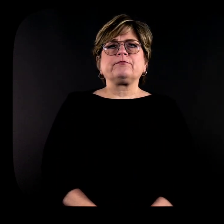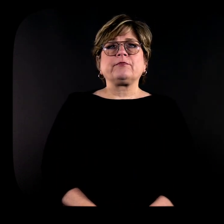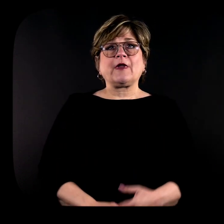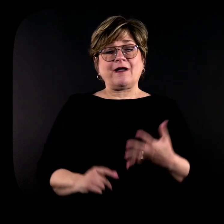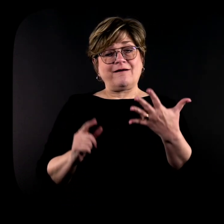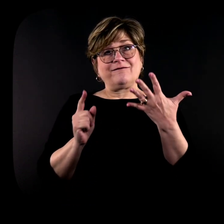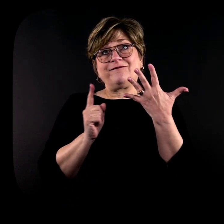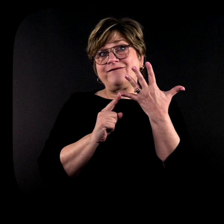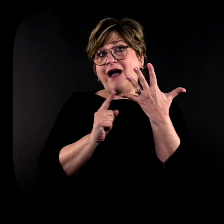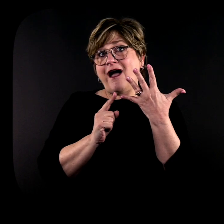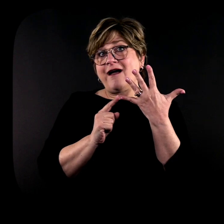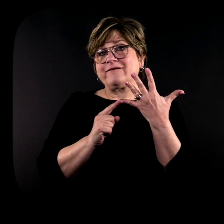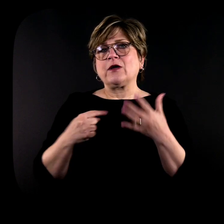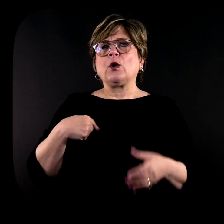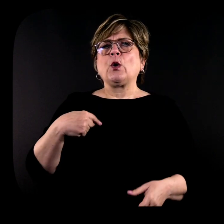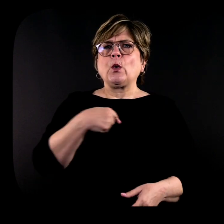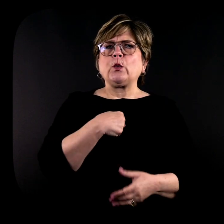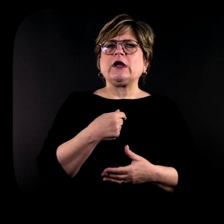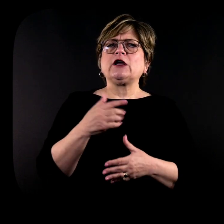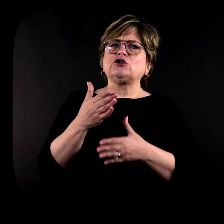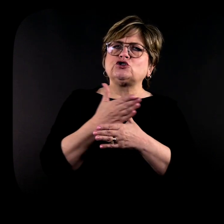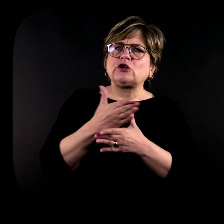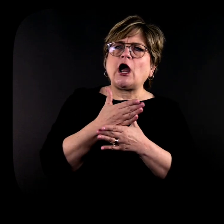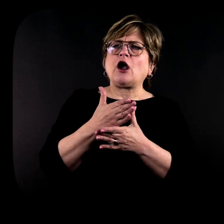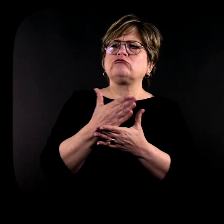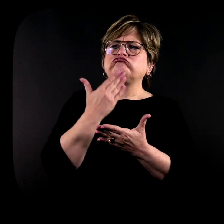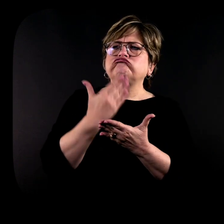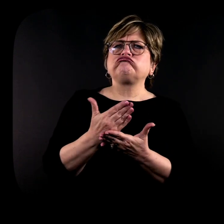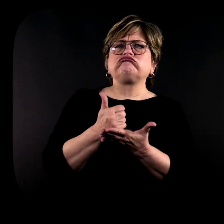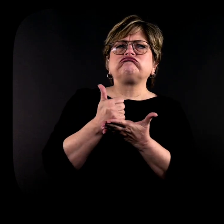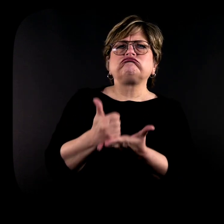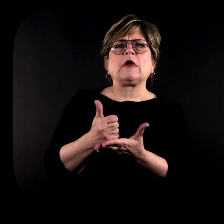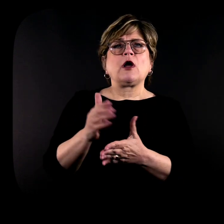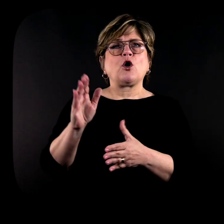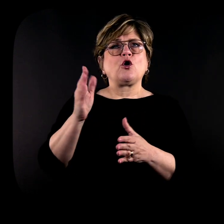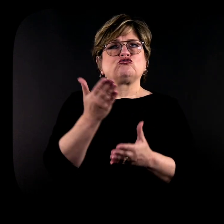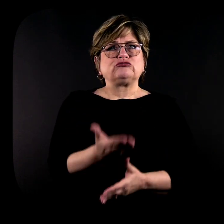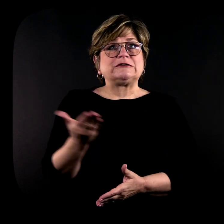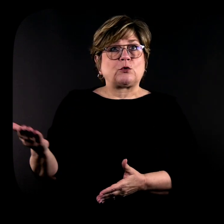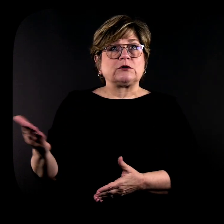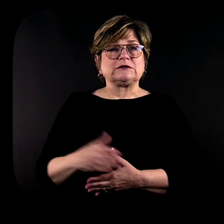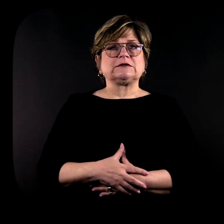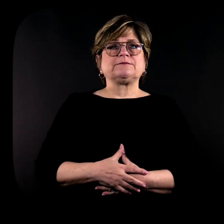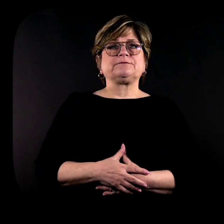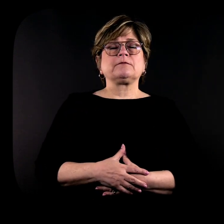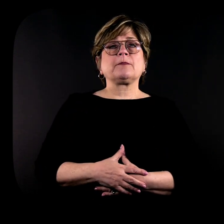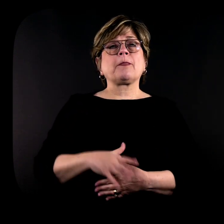5. We share helpful resources